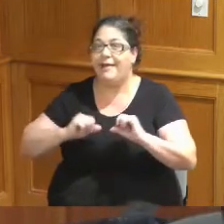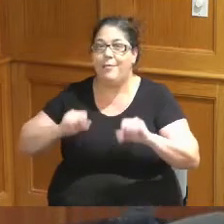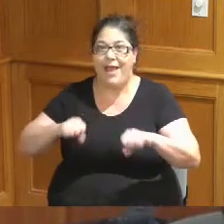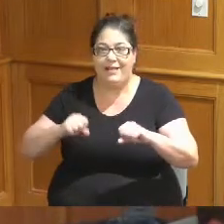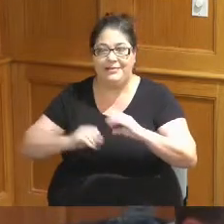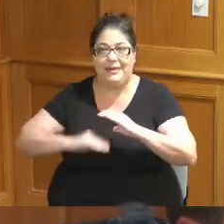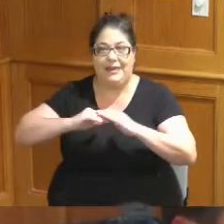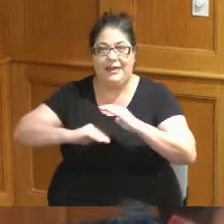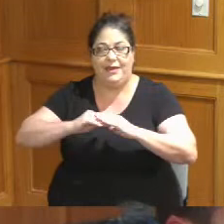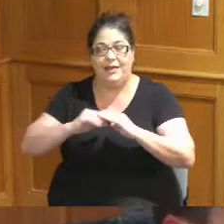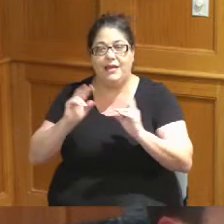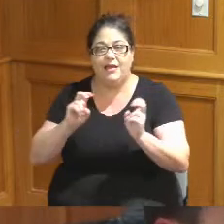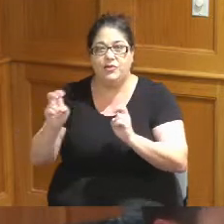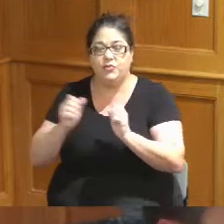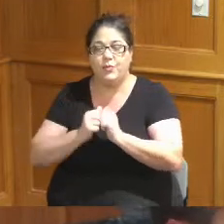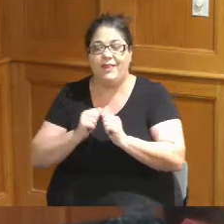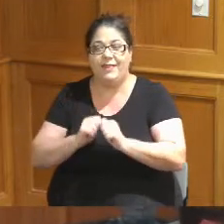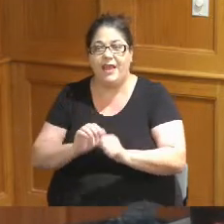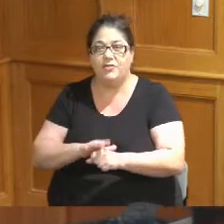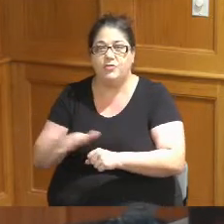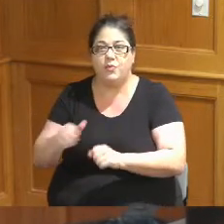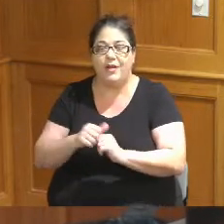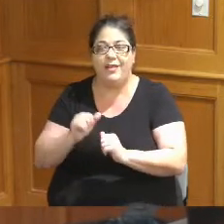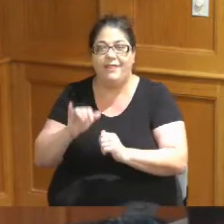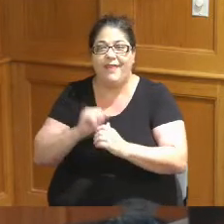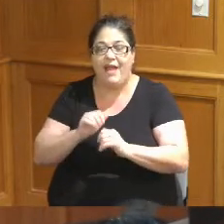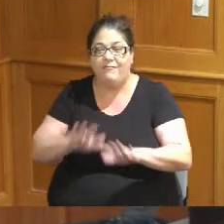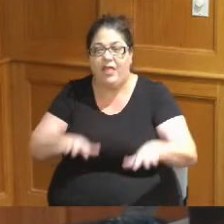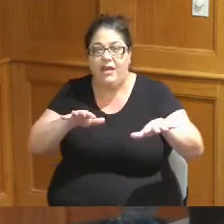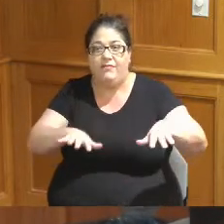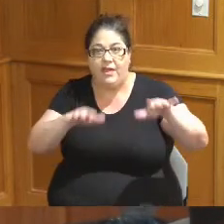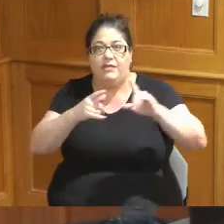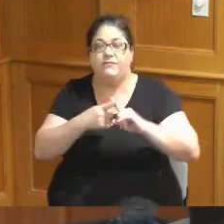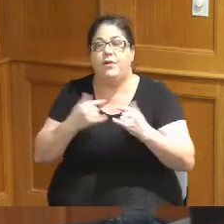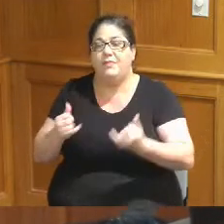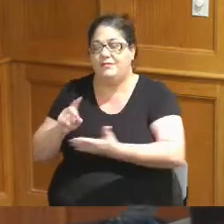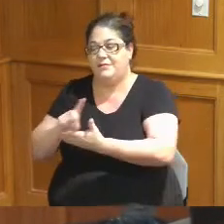sewer and mitigate the frequent manhole flooding events caused by the current design of the sewer